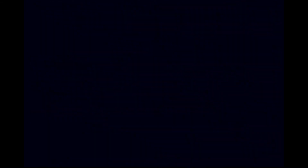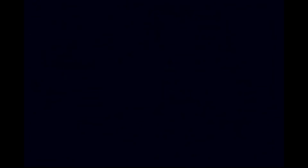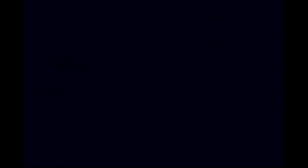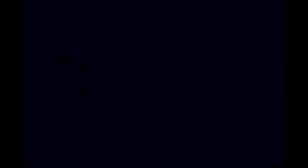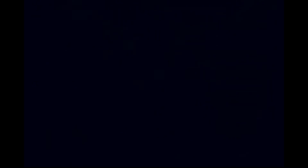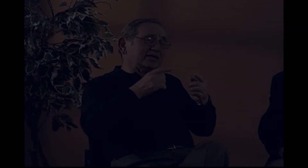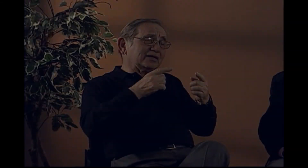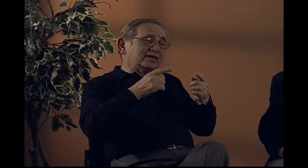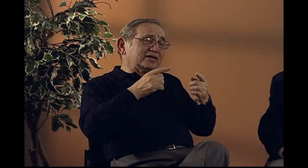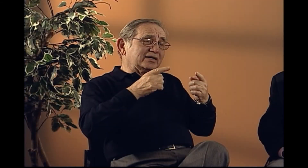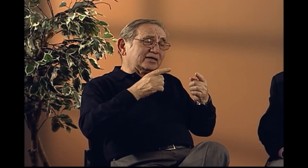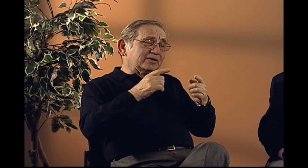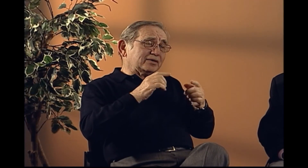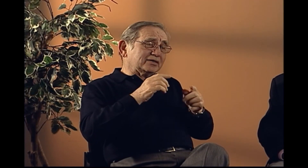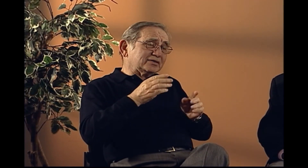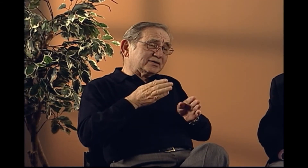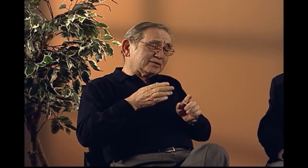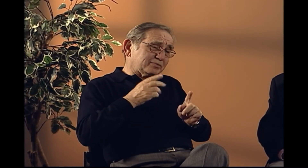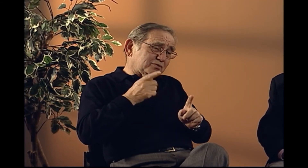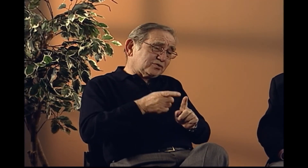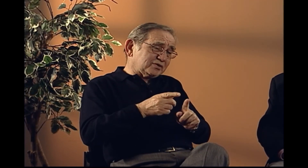Listen, don't be a smartass.